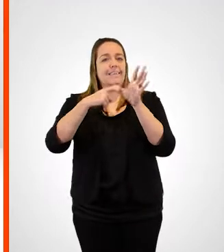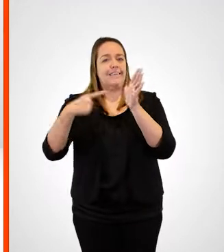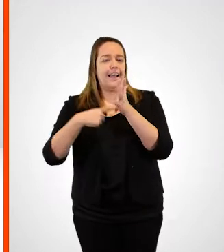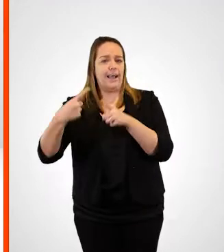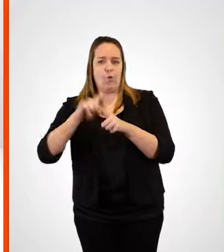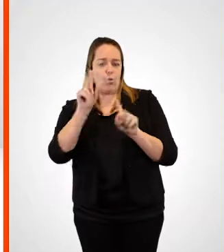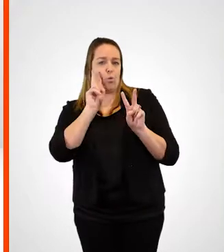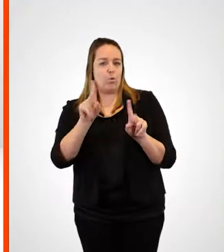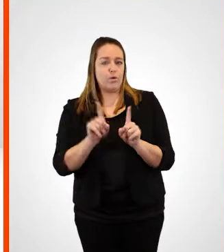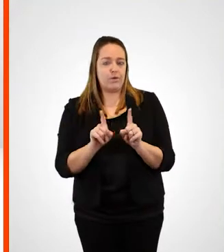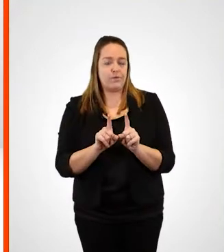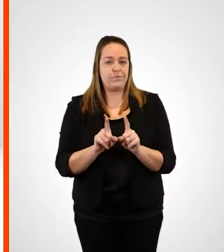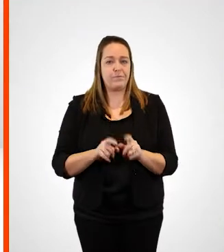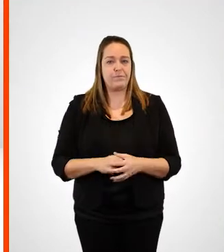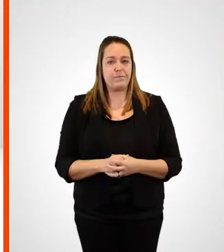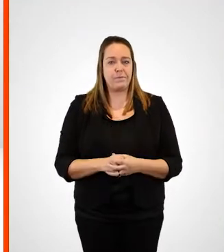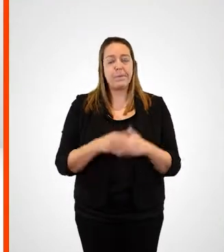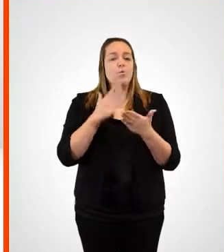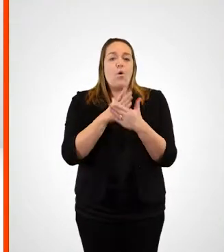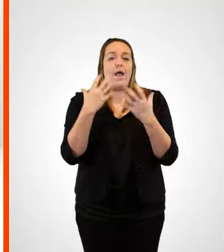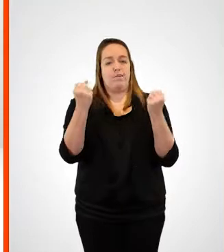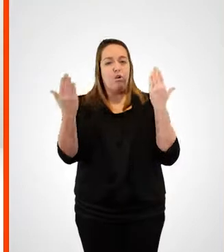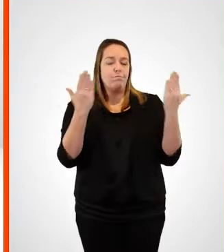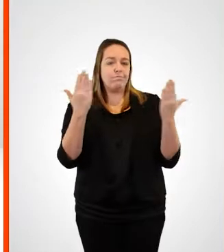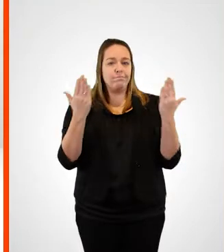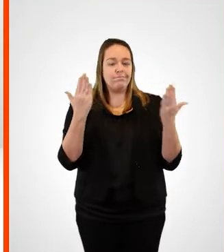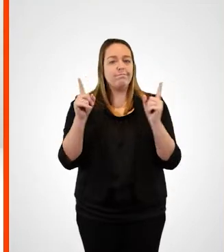We're assuming there are comparable versions of this type of signing